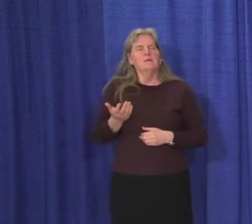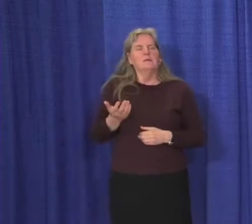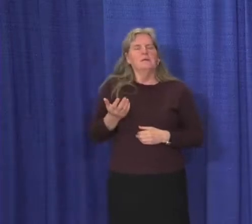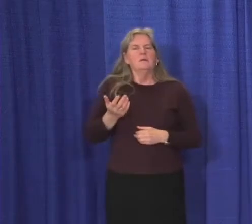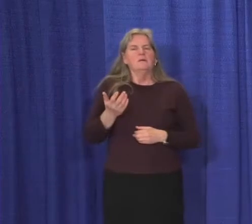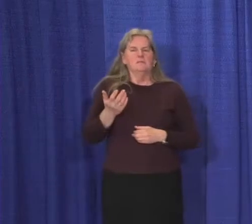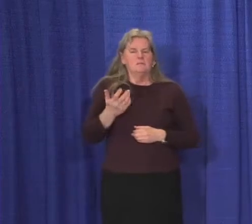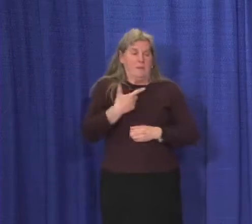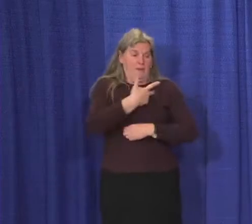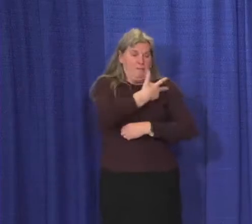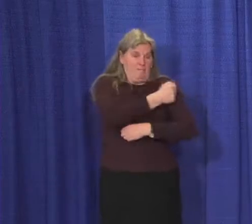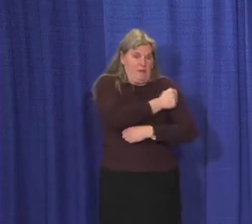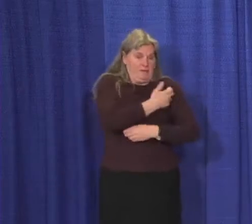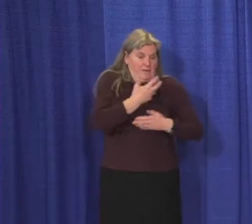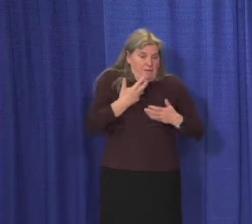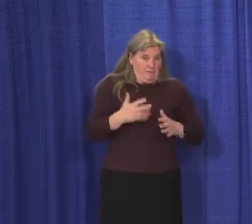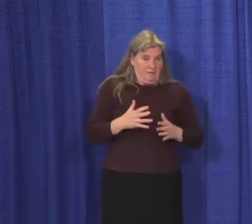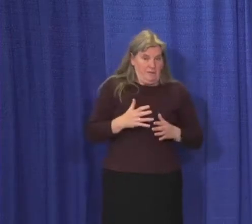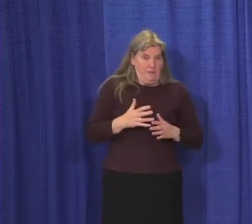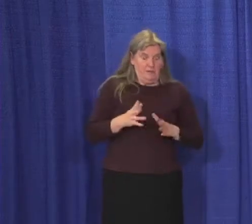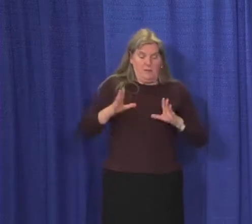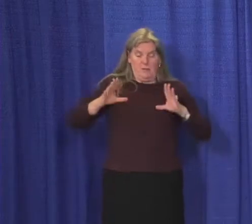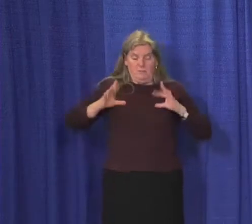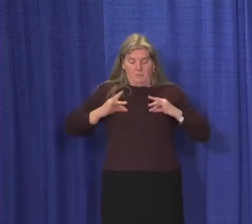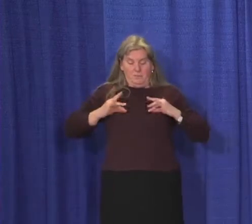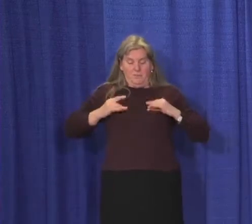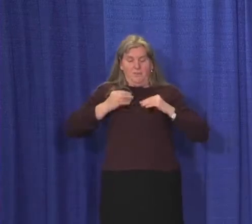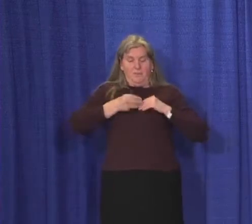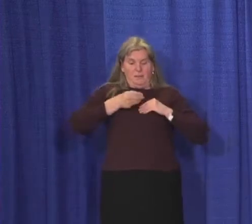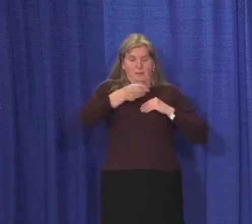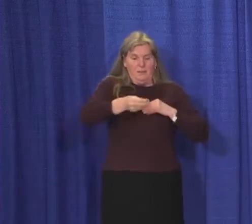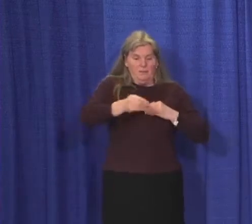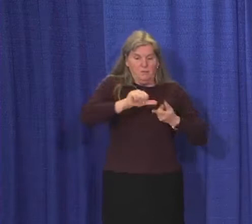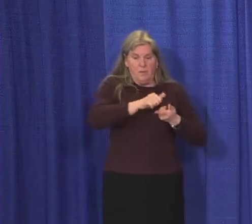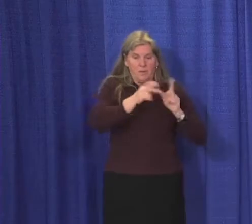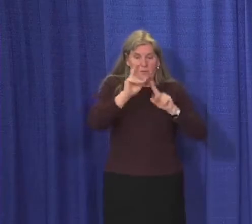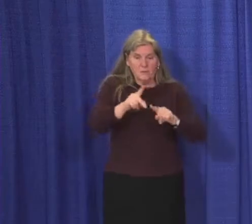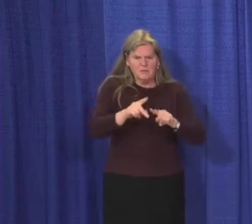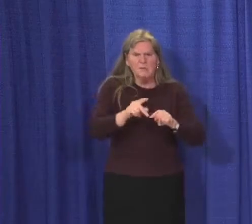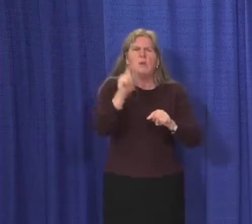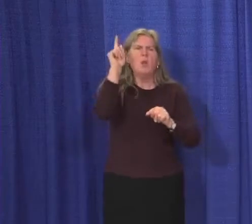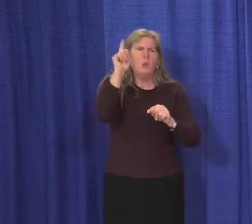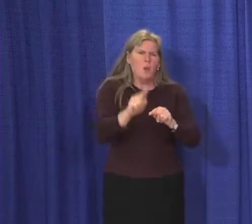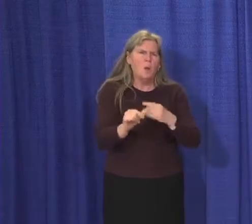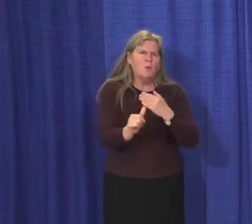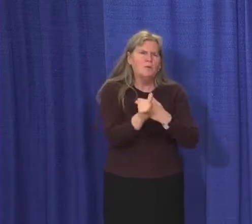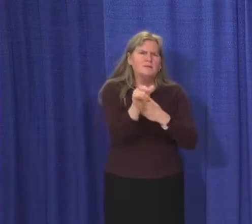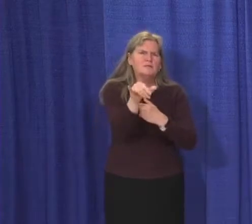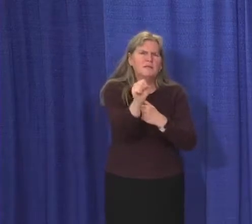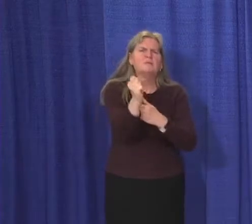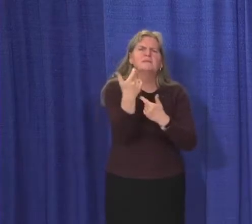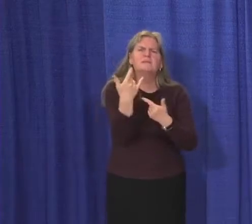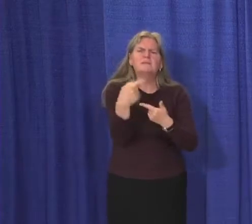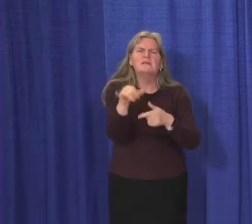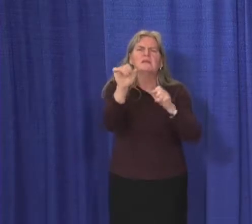transmission to others is low it is still possible. We need to develop guidance